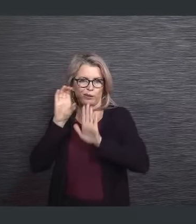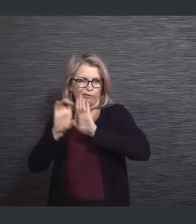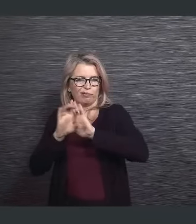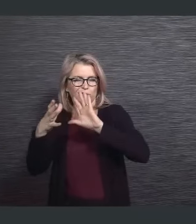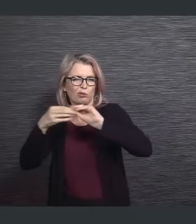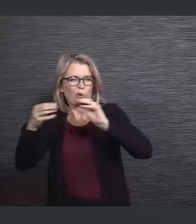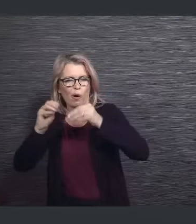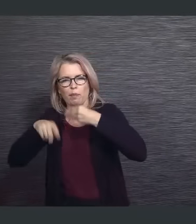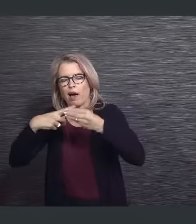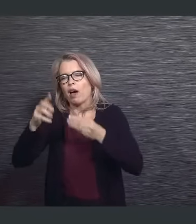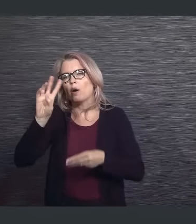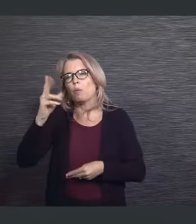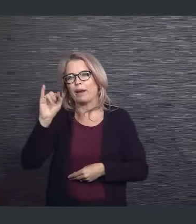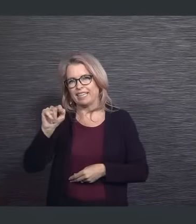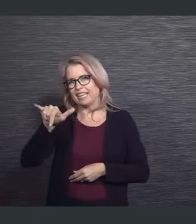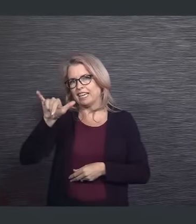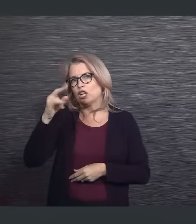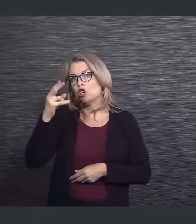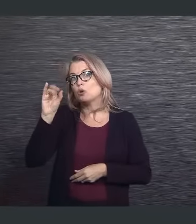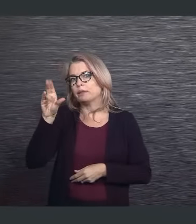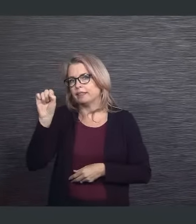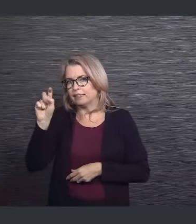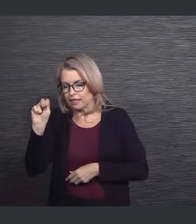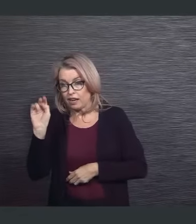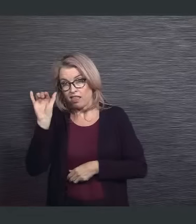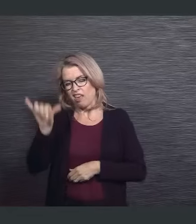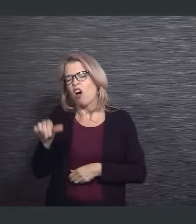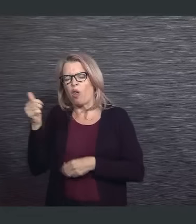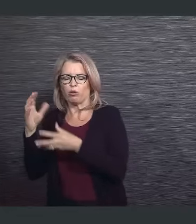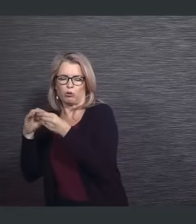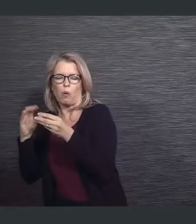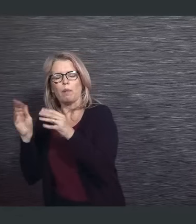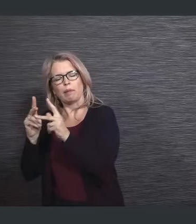Unlike some of the other smaller stories that have been told about her life, this